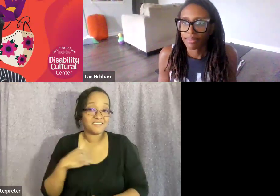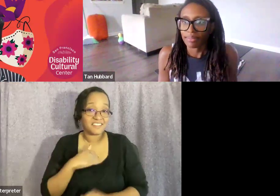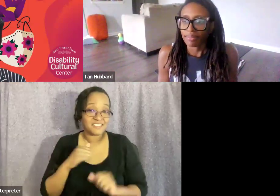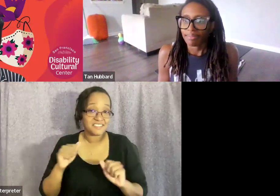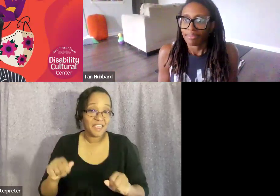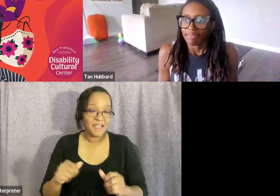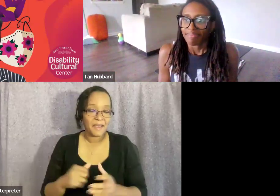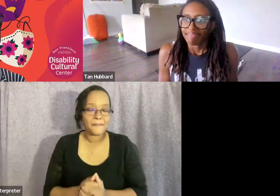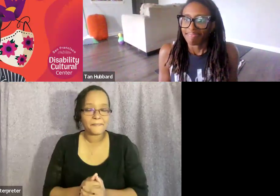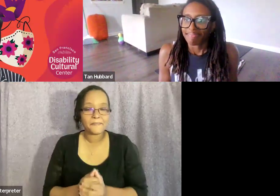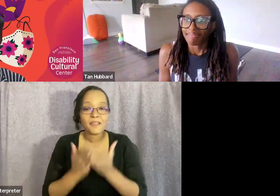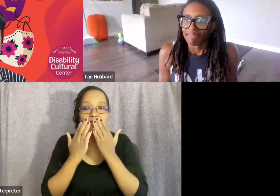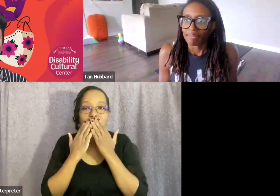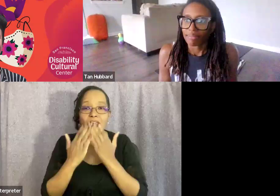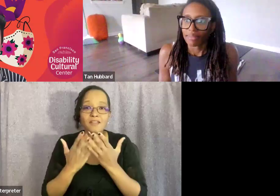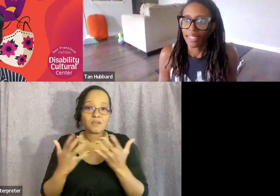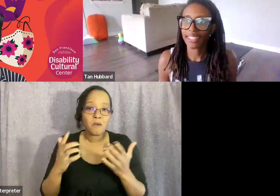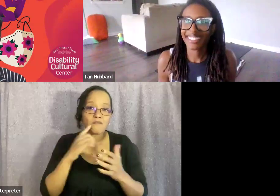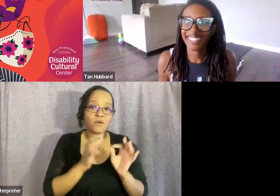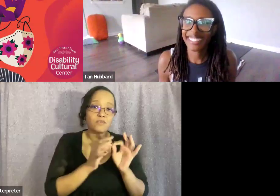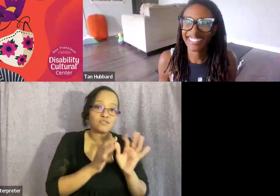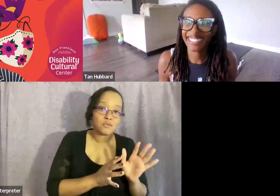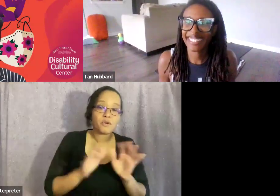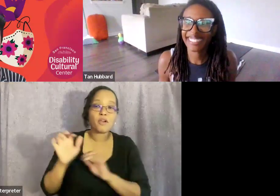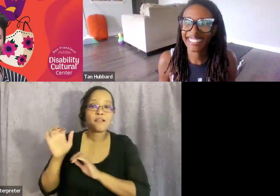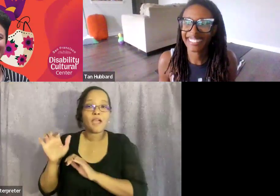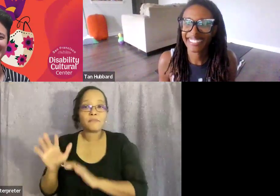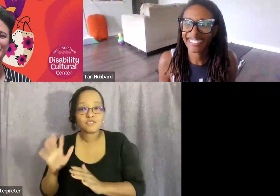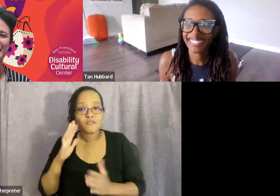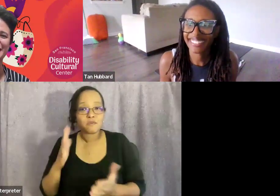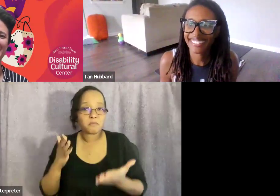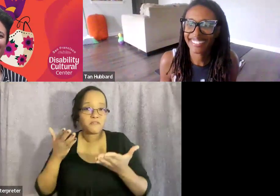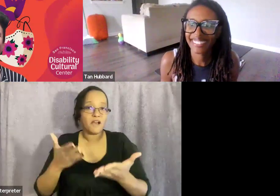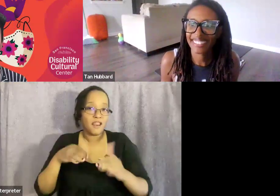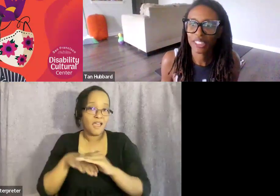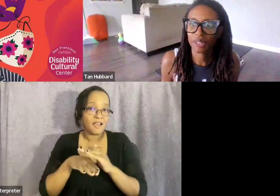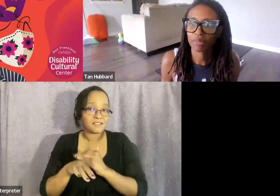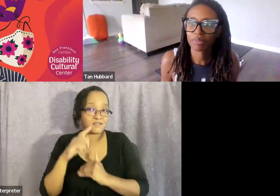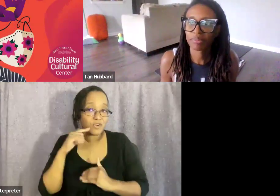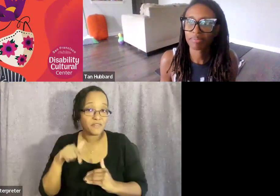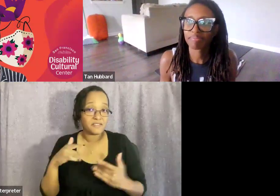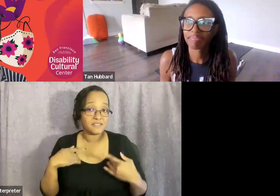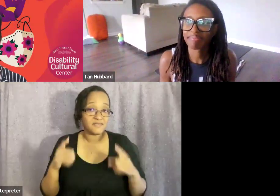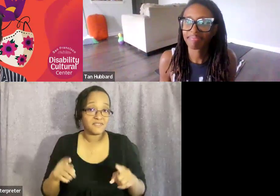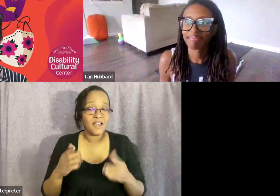Thanks so much, Ebony and Sonia, for bringing access to this event, and thank you all for being with us.